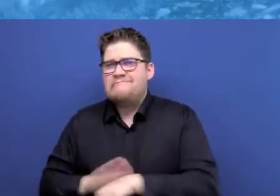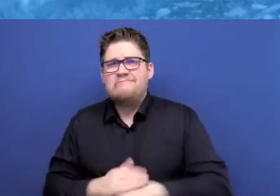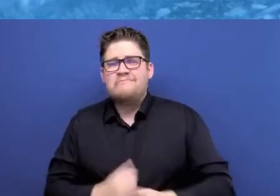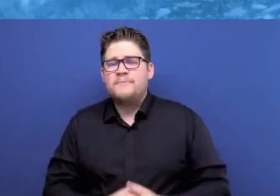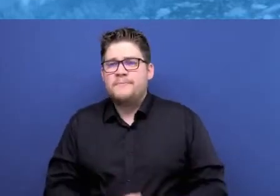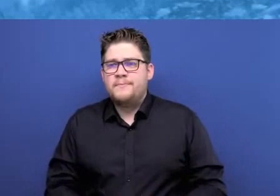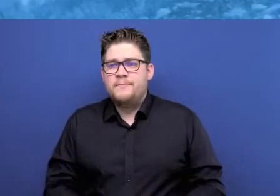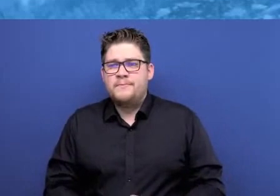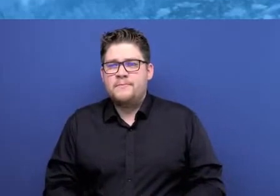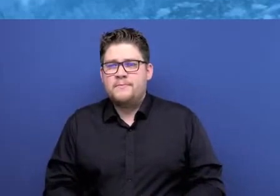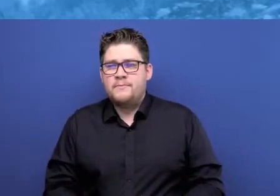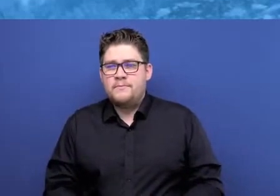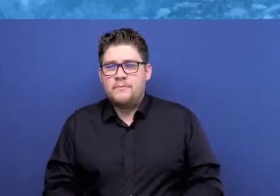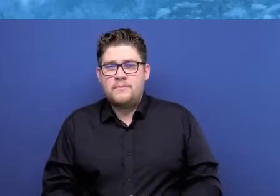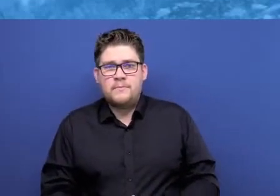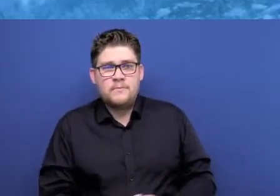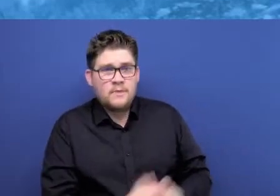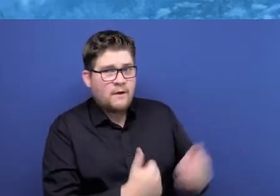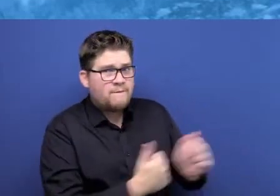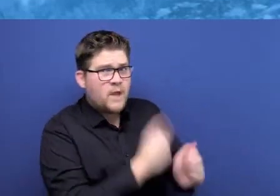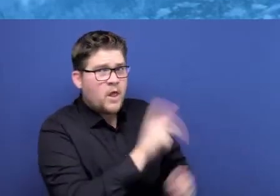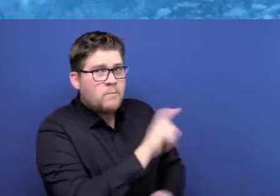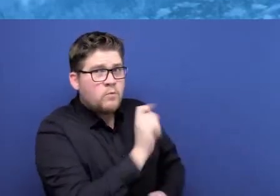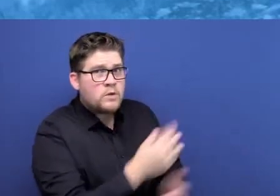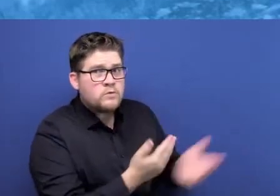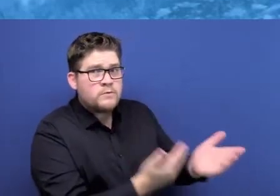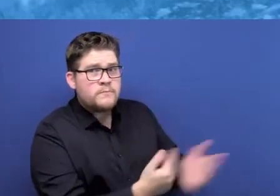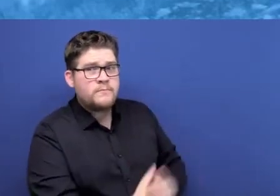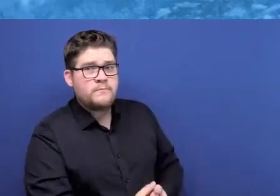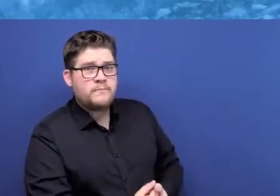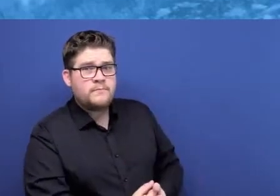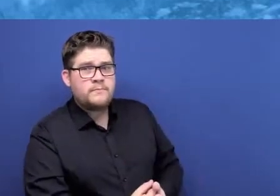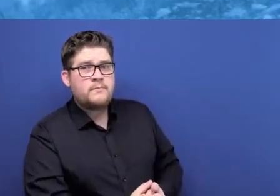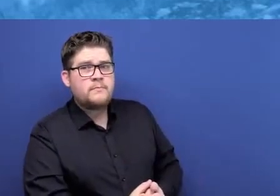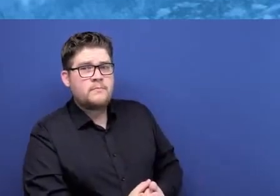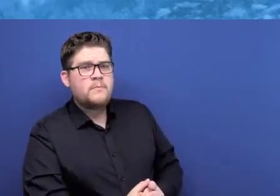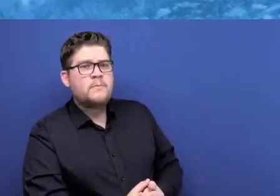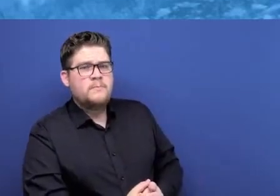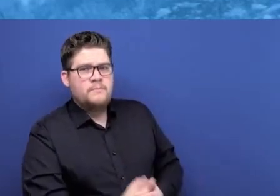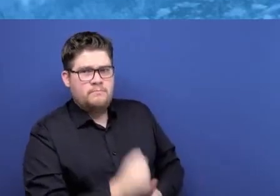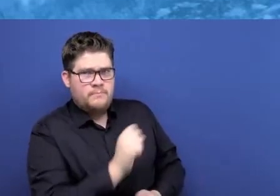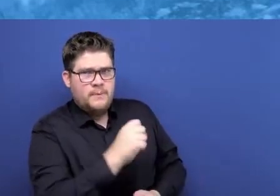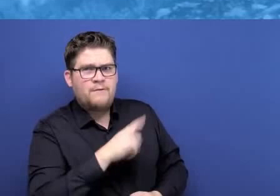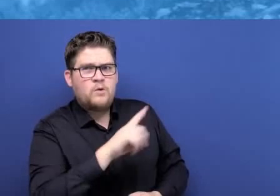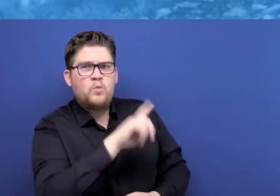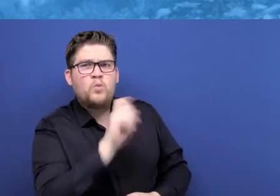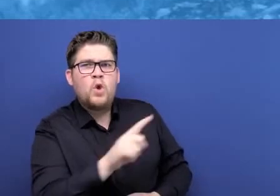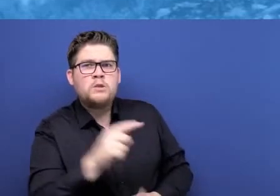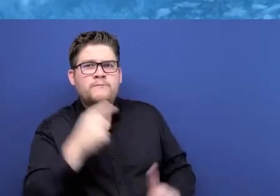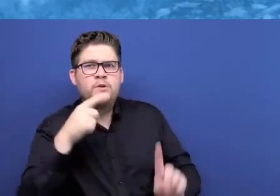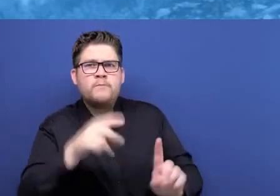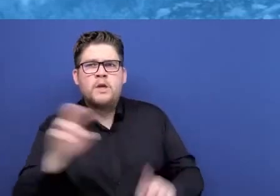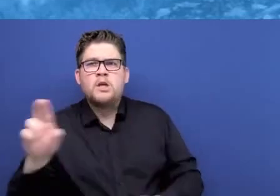one is for that, Sergeant. Soy it in terms of the suspected